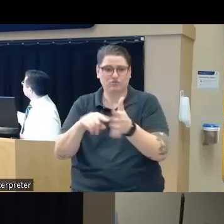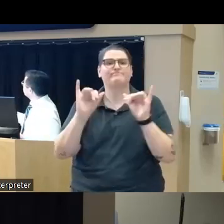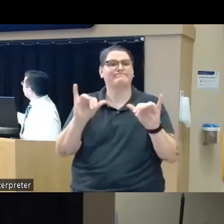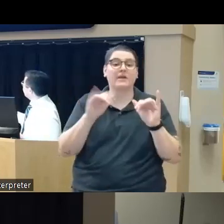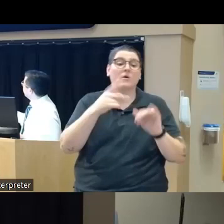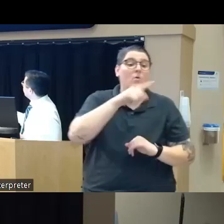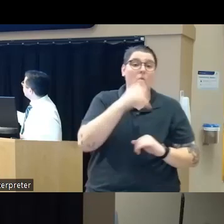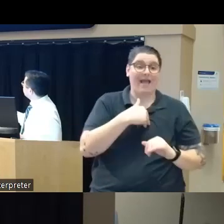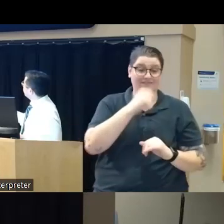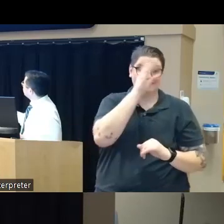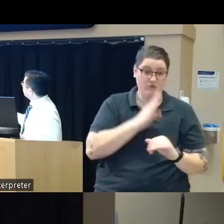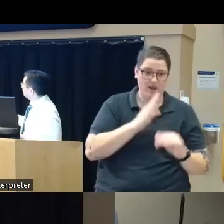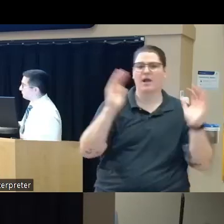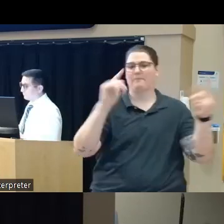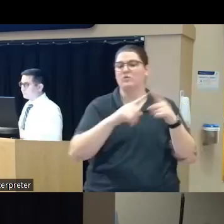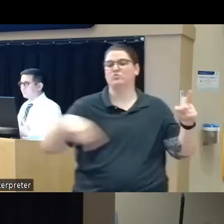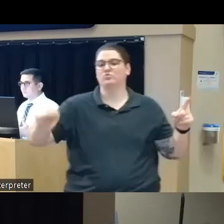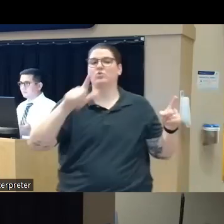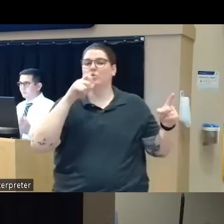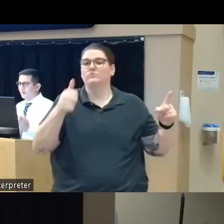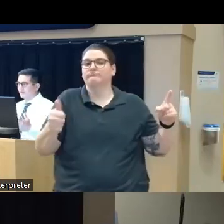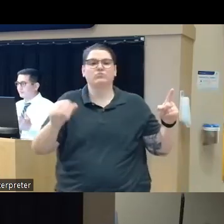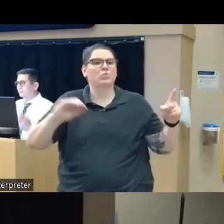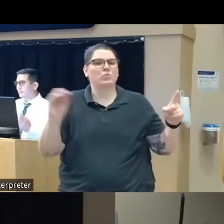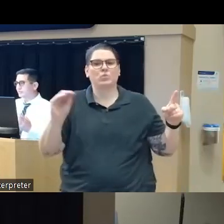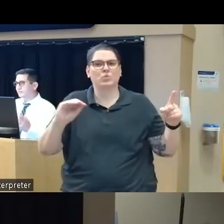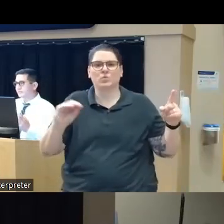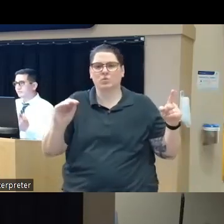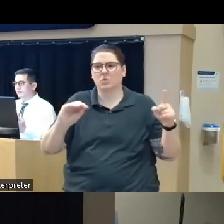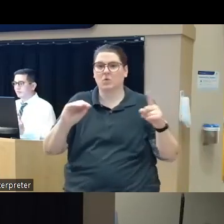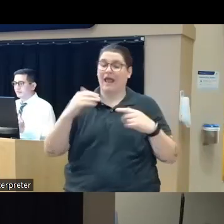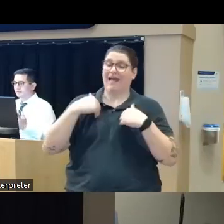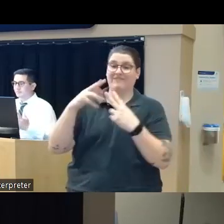schizophrenia compared to those who you know don't have either differentiated schizophrenia or they